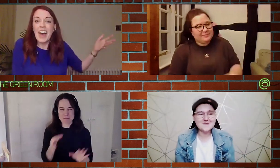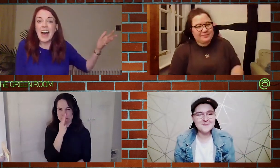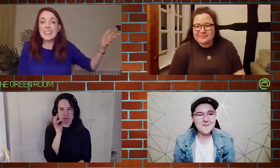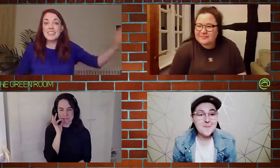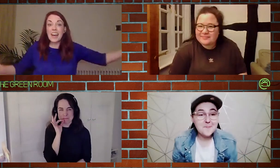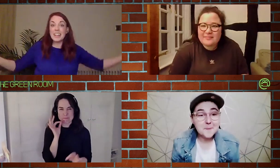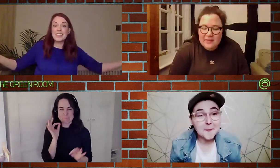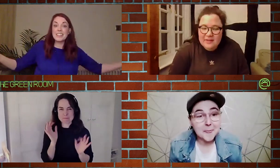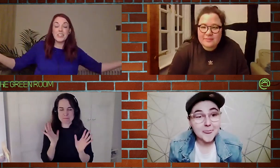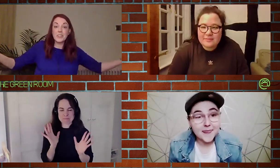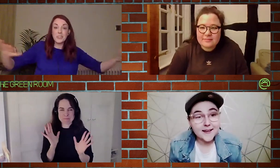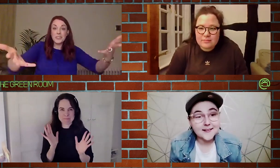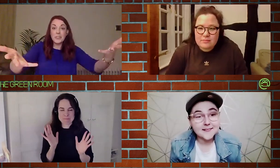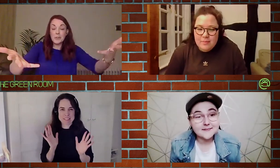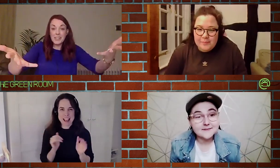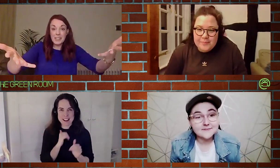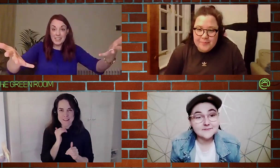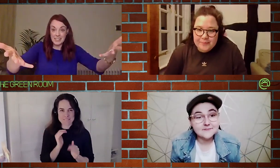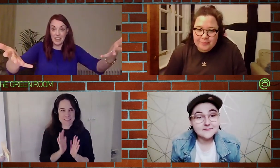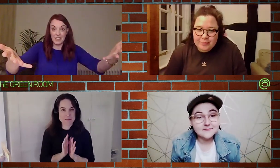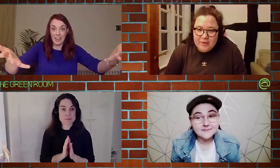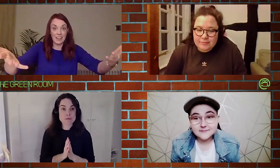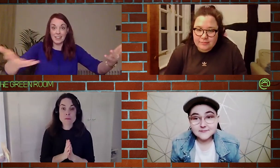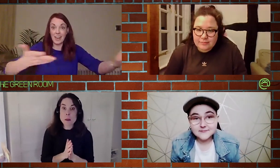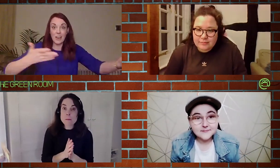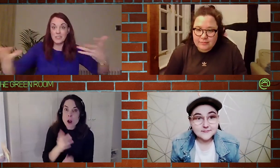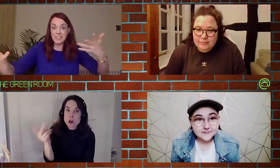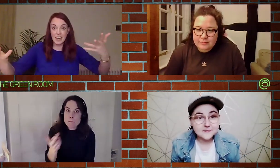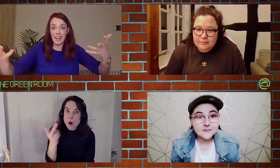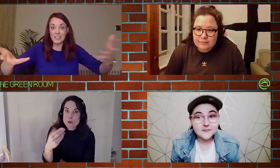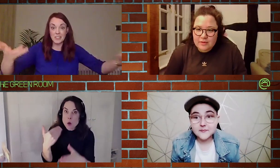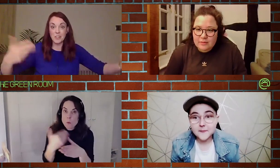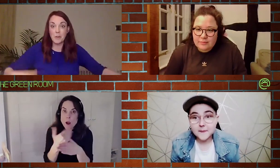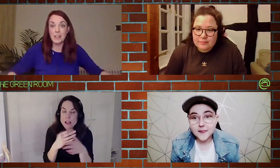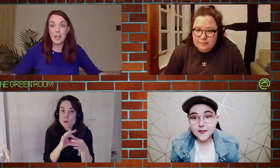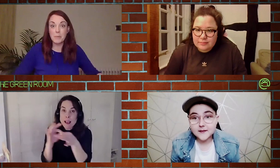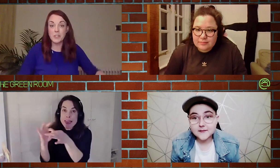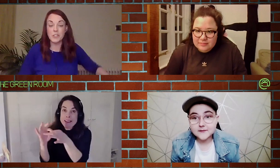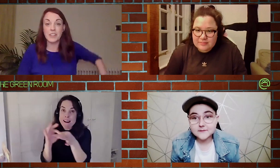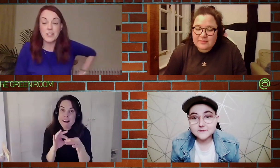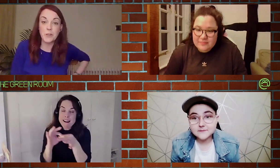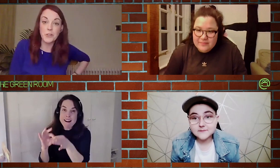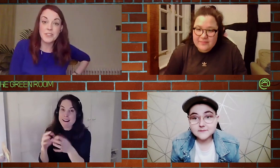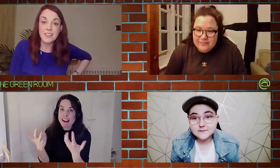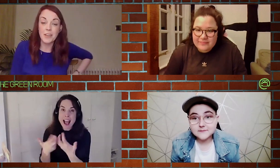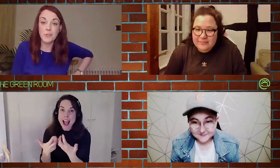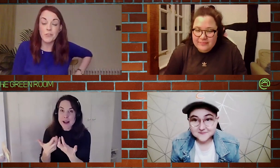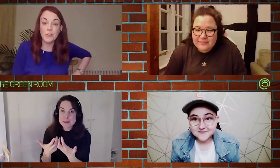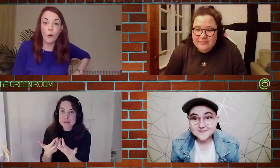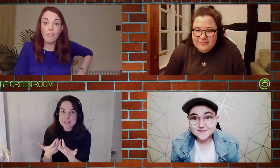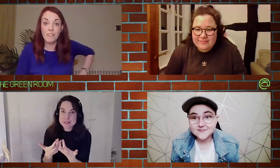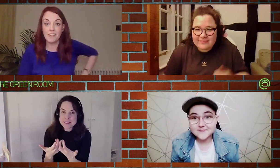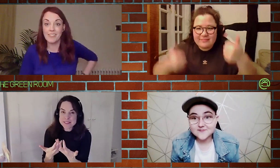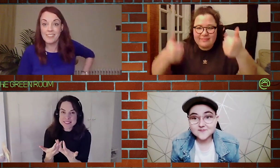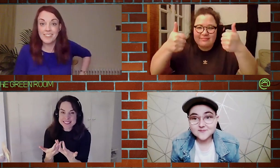And you two working together again. How was that as a collaboration? This is where you'd say it was awful.